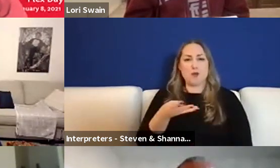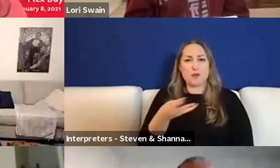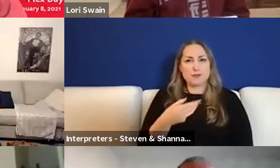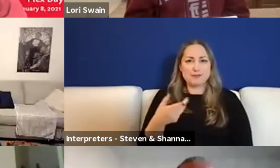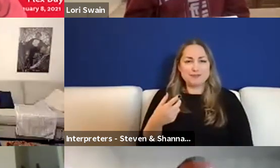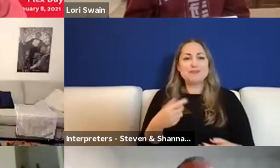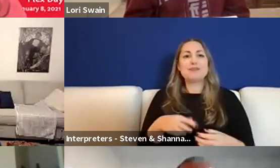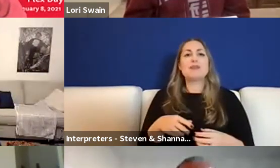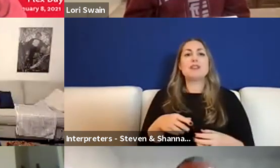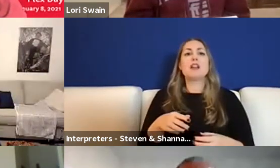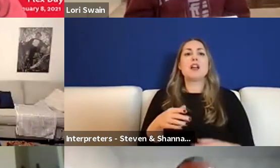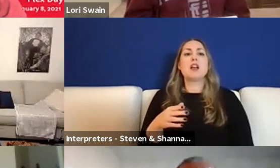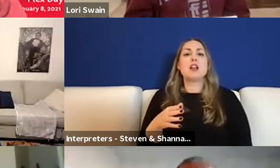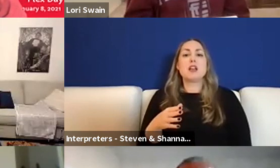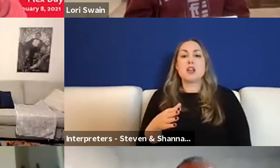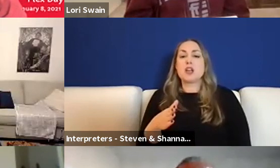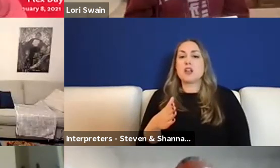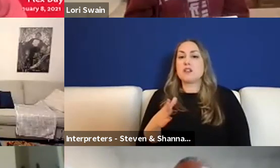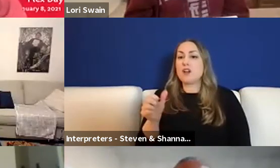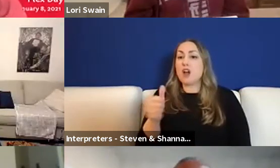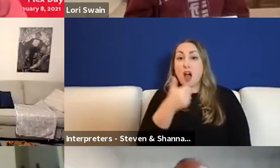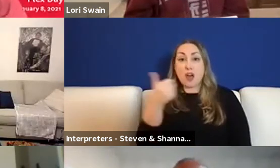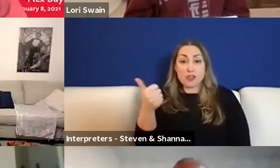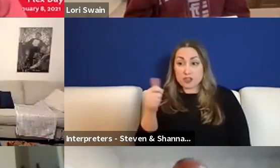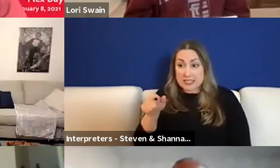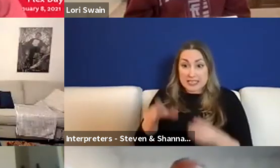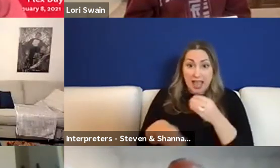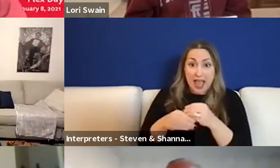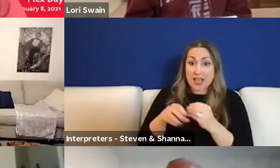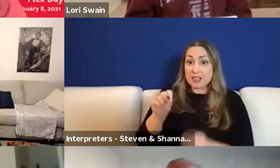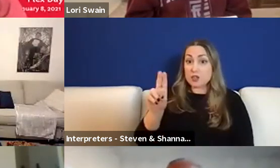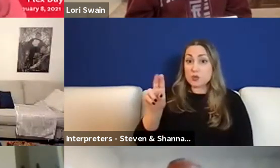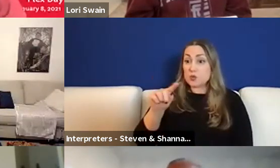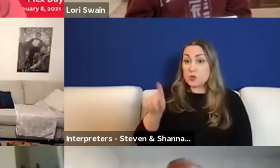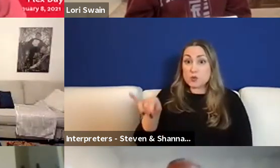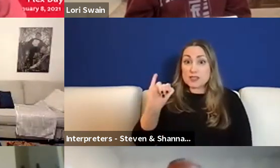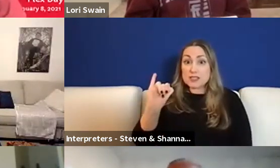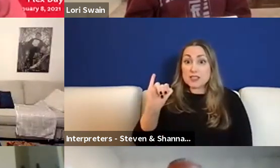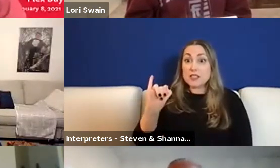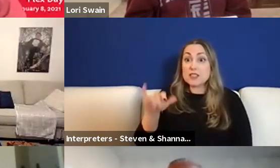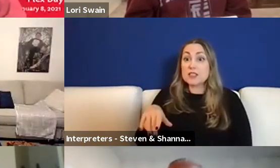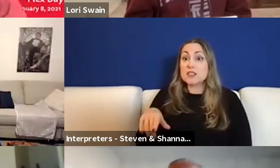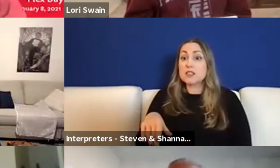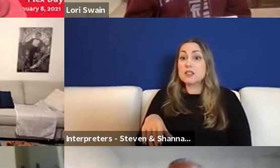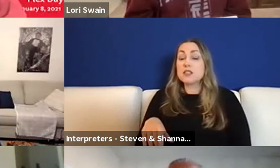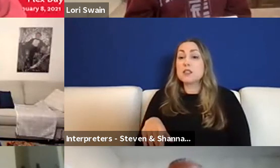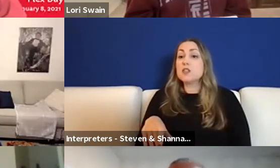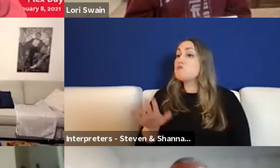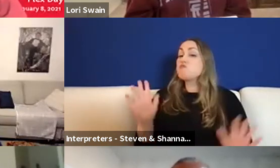for our facilitators. Do we need to tell them anything else? kailani I don't know if Suzy is still there before we sign off? Nope, no.